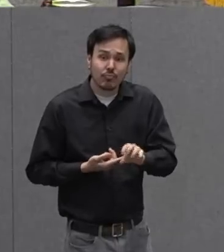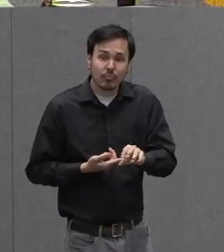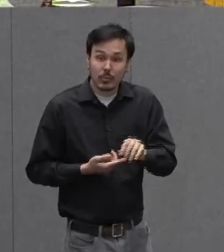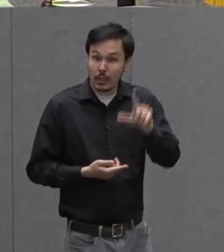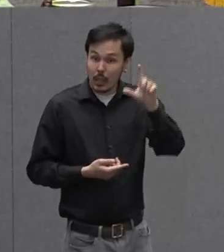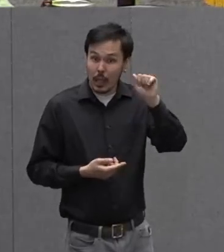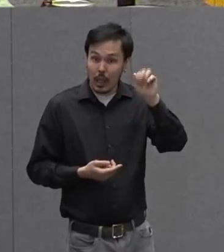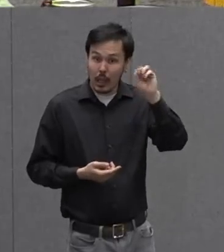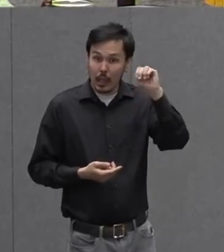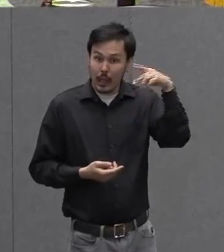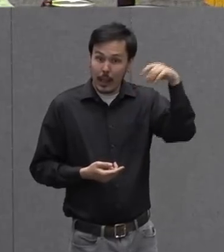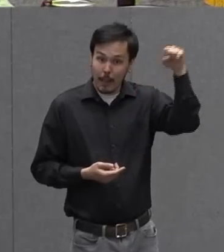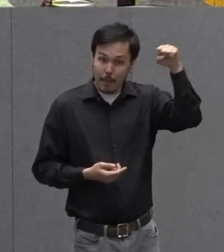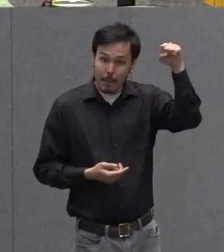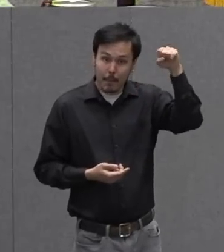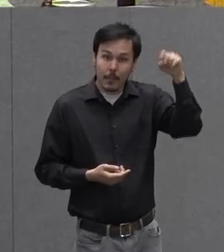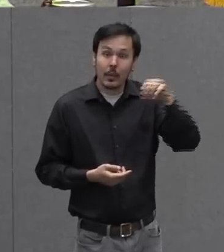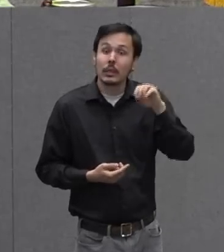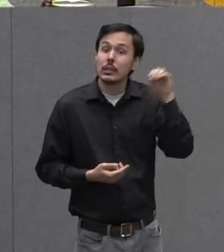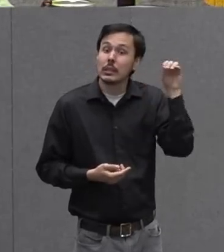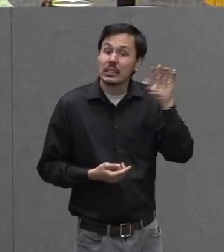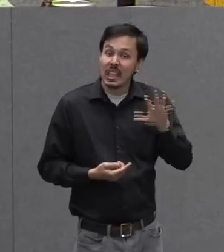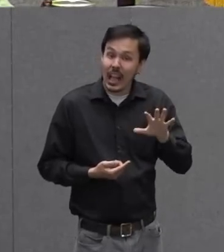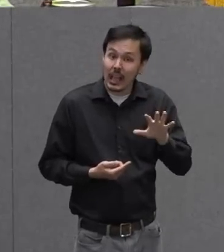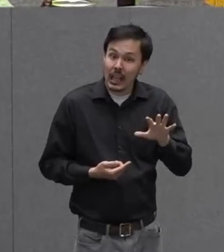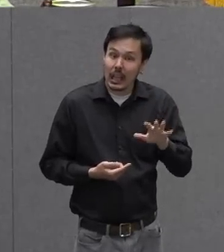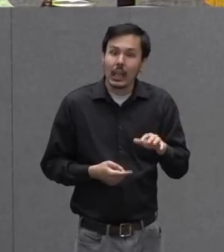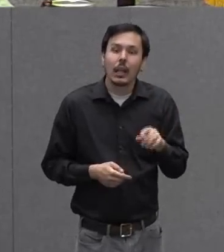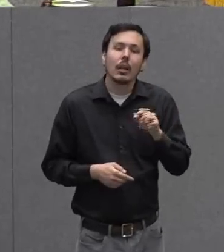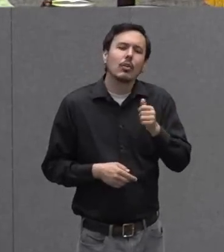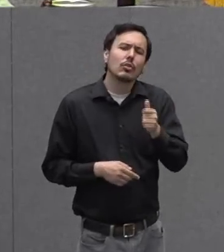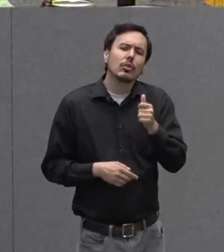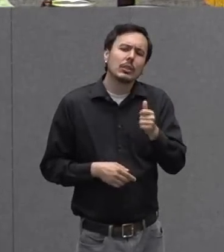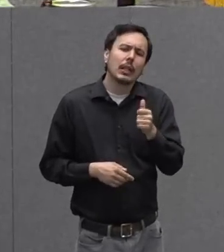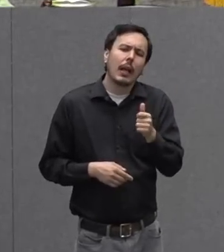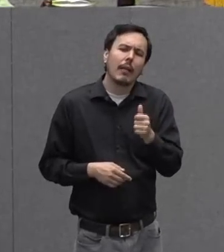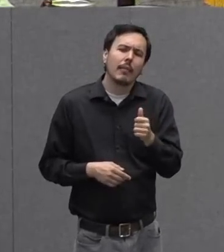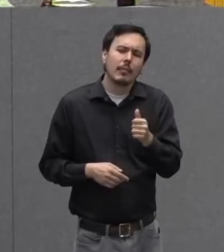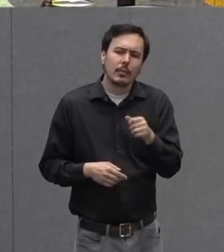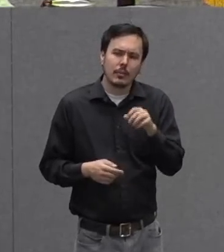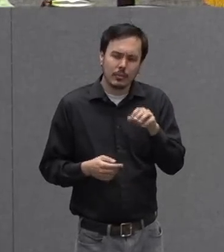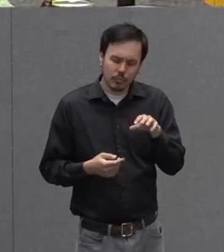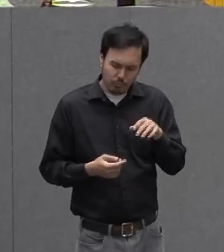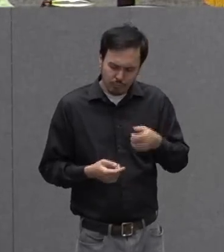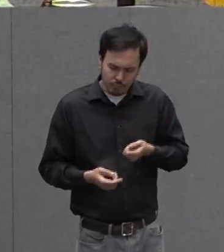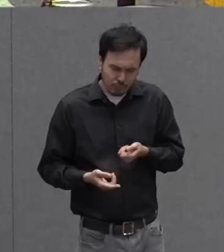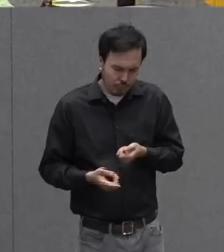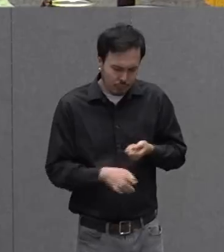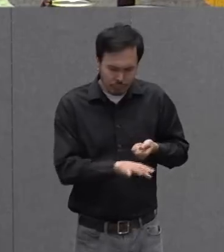Maybe you use the sunlight. How can you shine light on objects without using a flashlight?